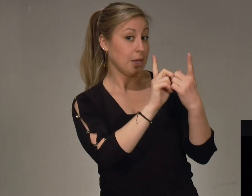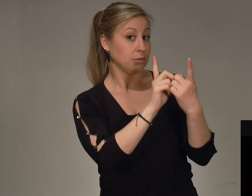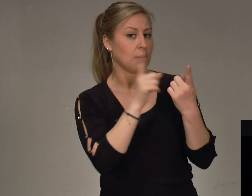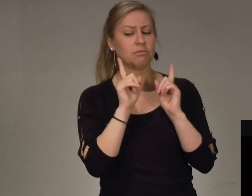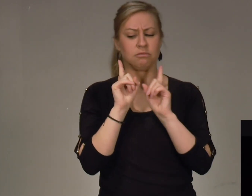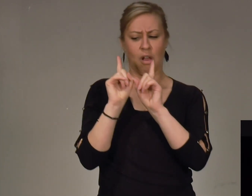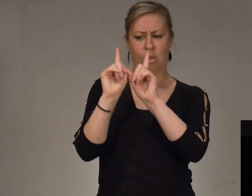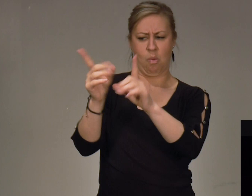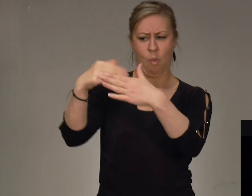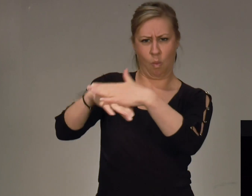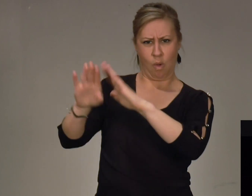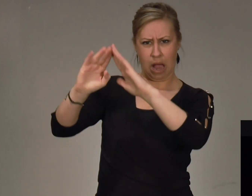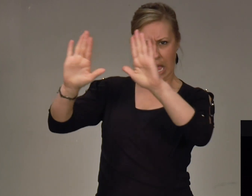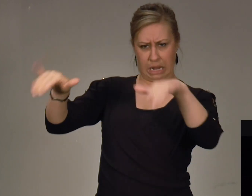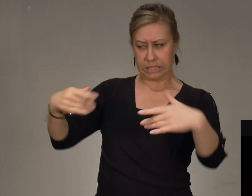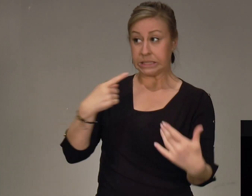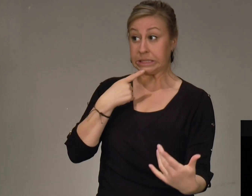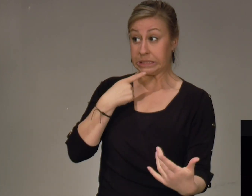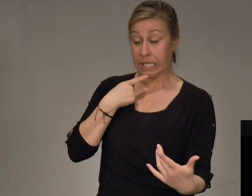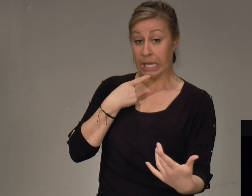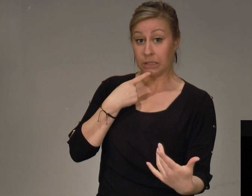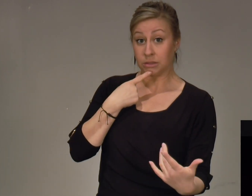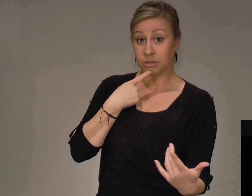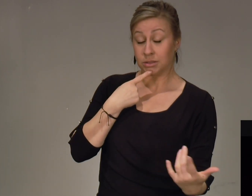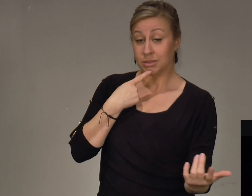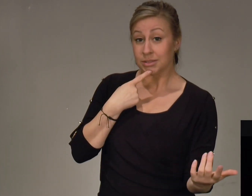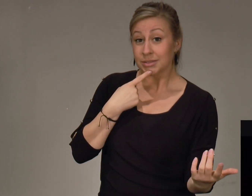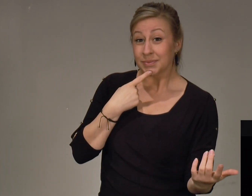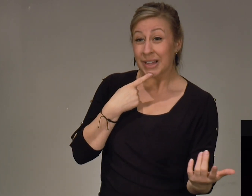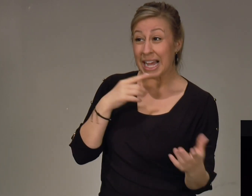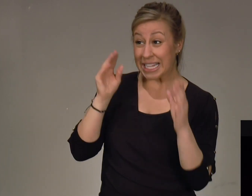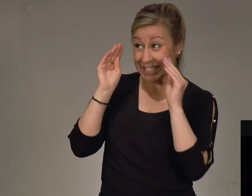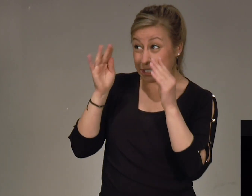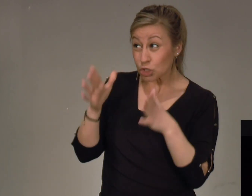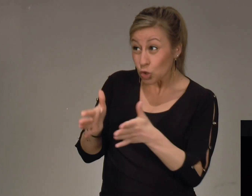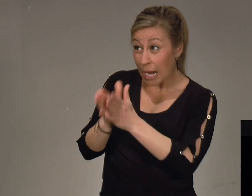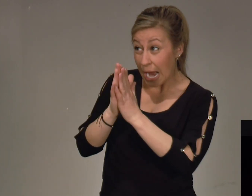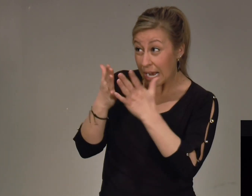and say to the owner of the house, the Teacher asked, 'Where is the guestroom